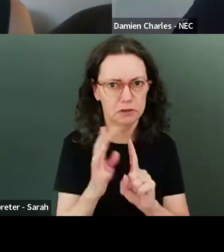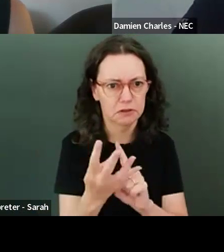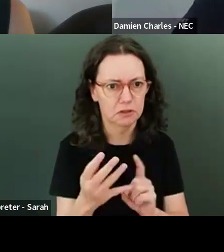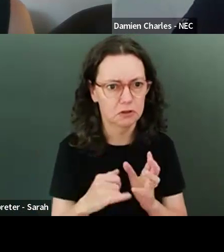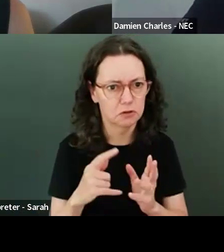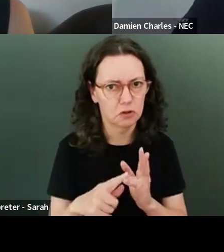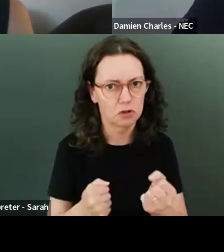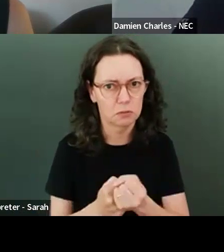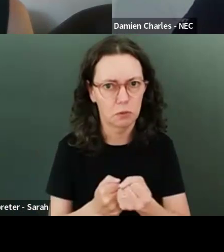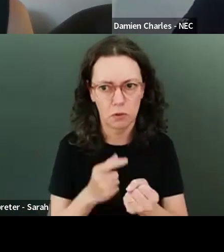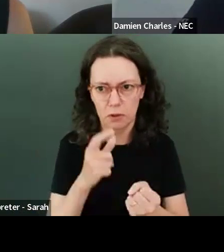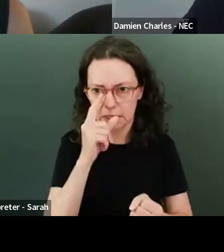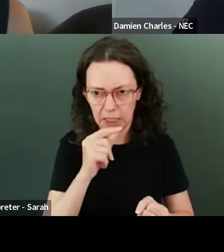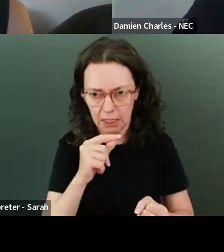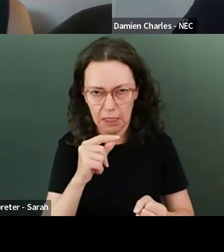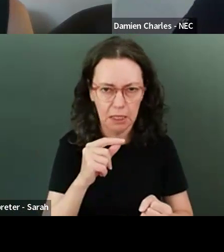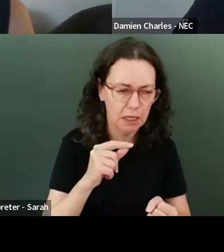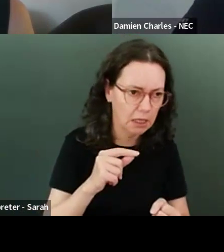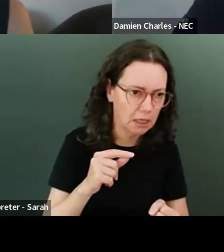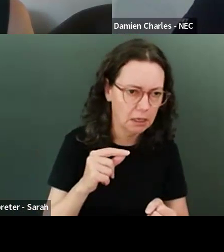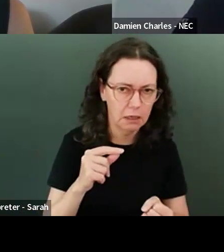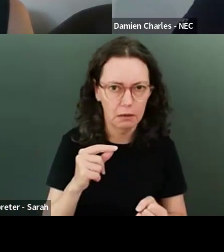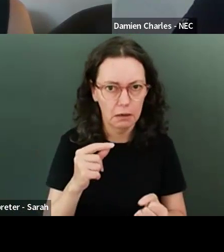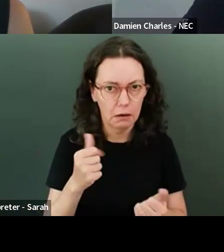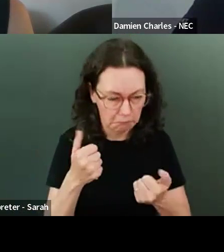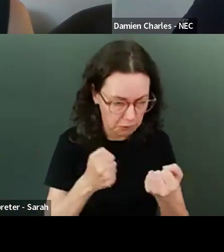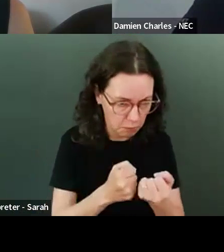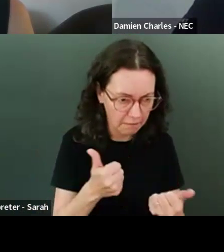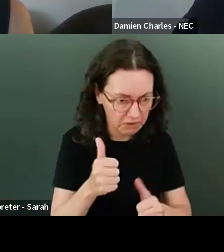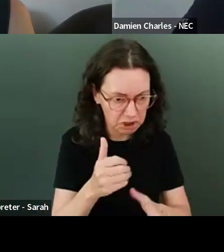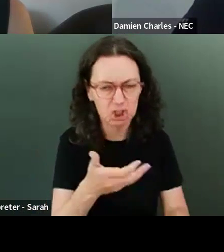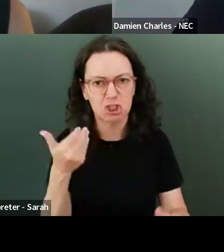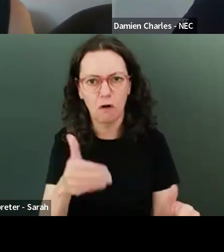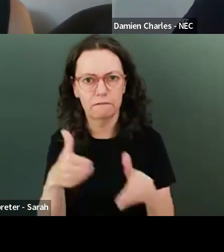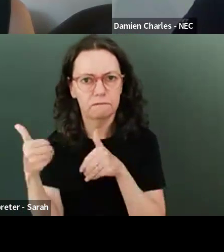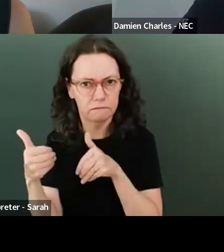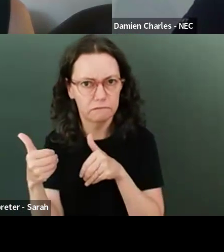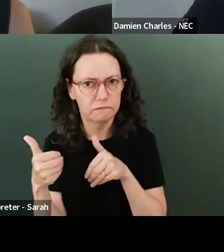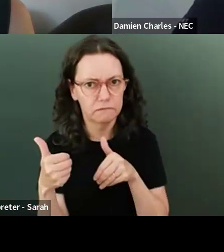supports can come and go as needed I